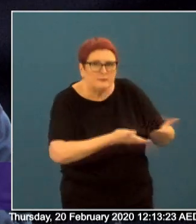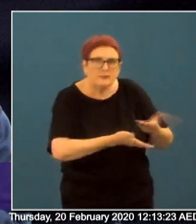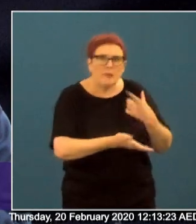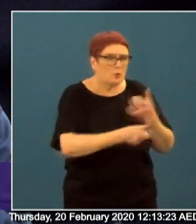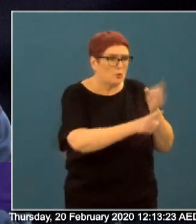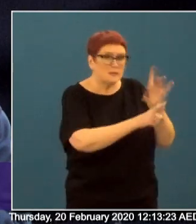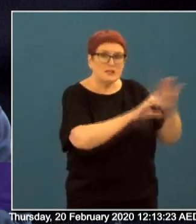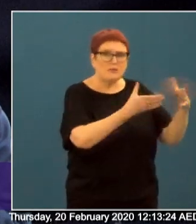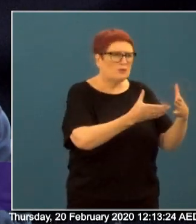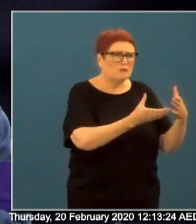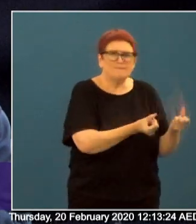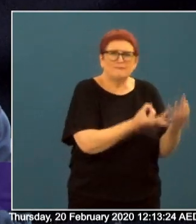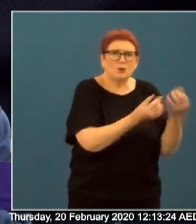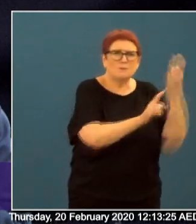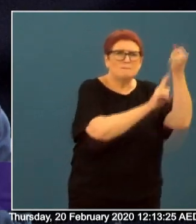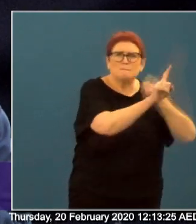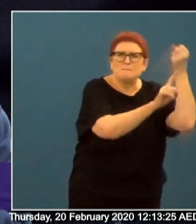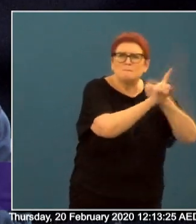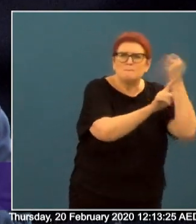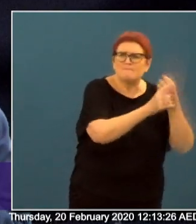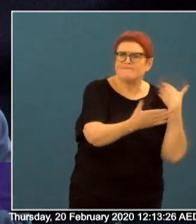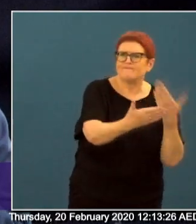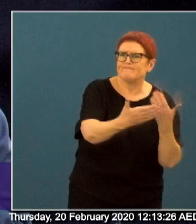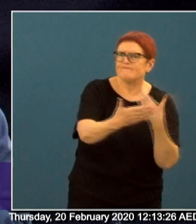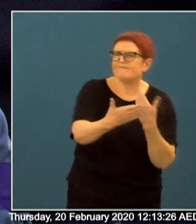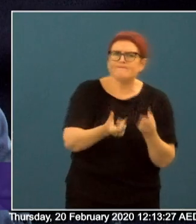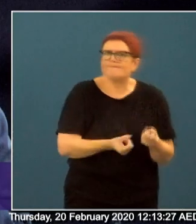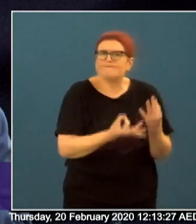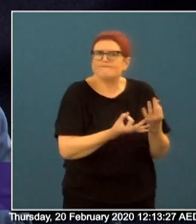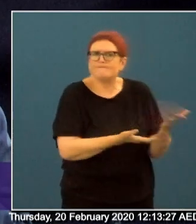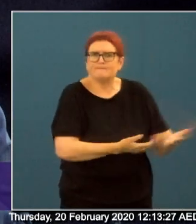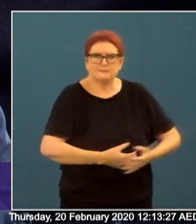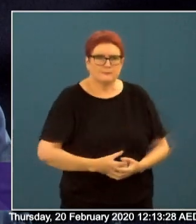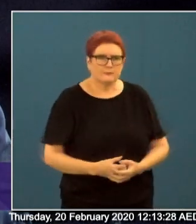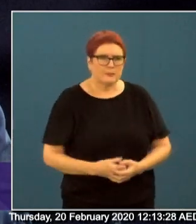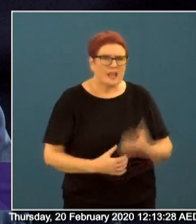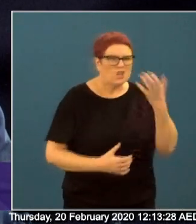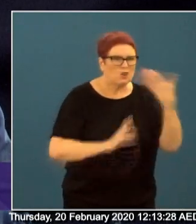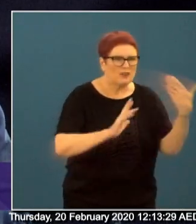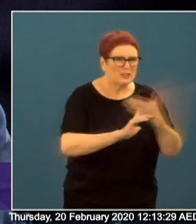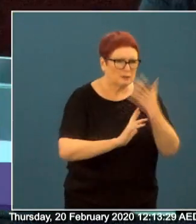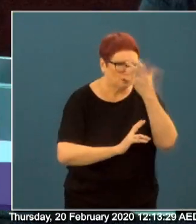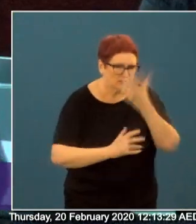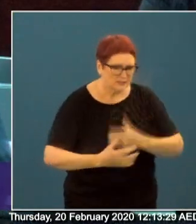or is able to lobby hard for its own needs, by and large. Okay. Sorry to have interrupted so comprehensively.